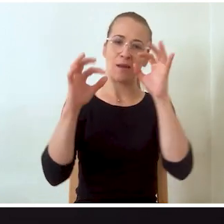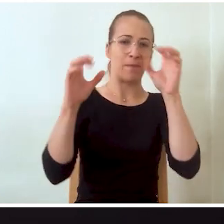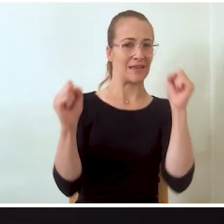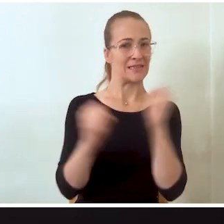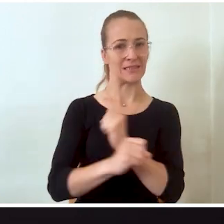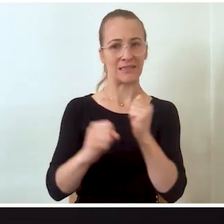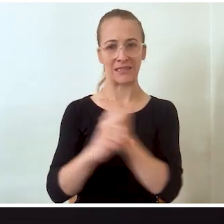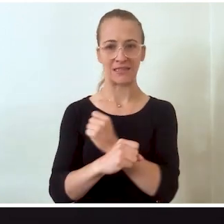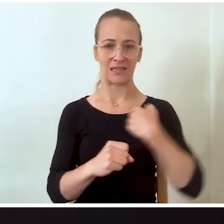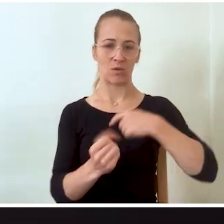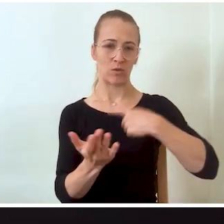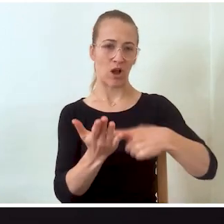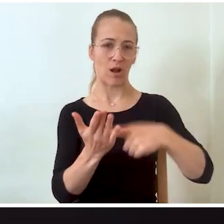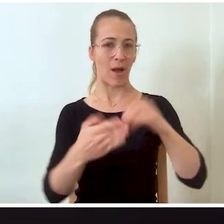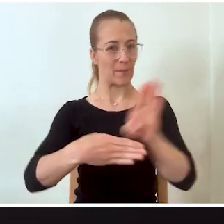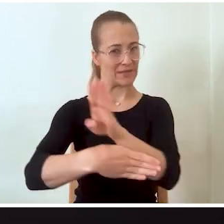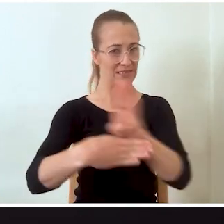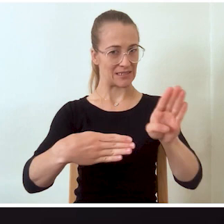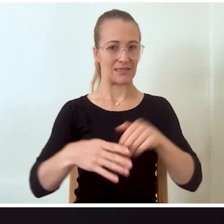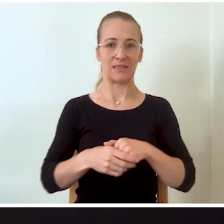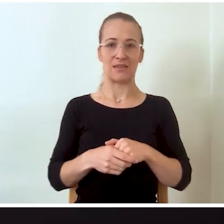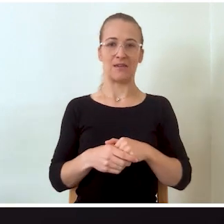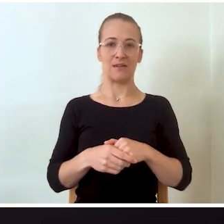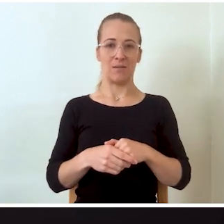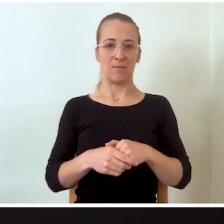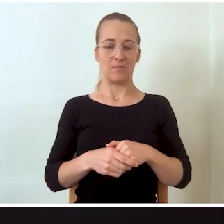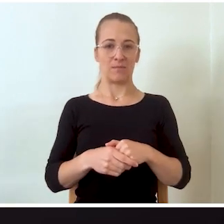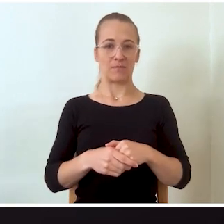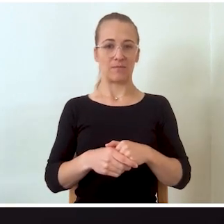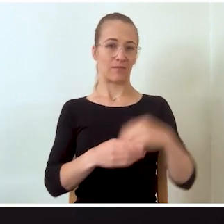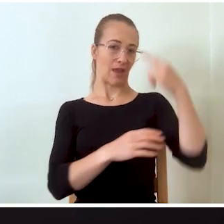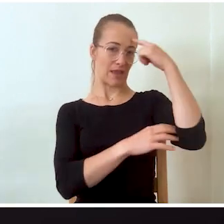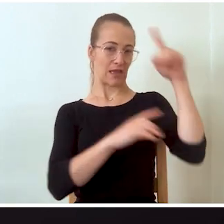when we're talking about businesses. And so when I think about the questions